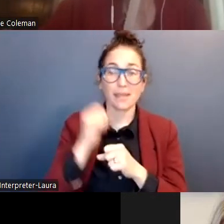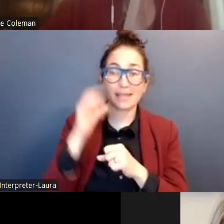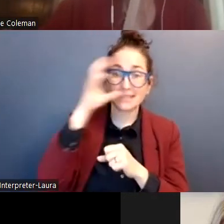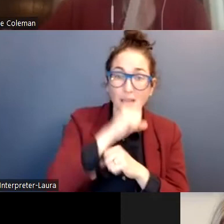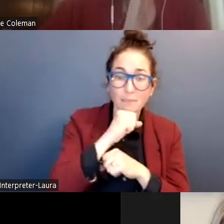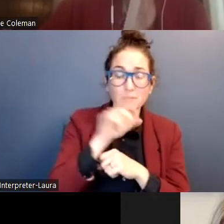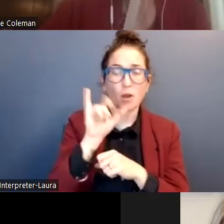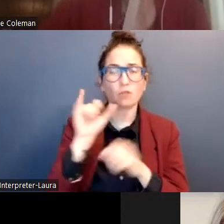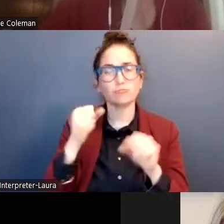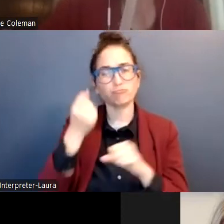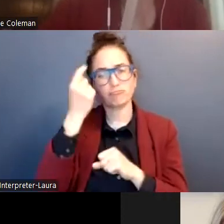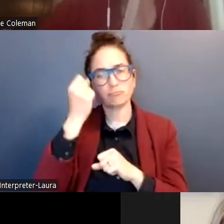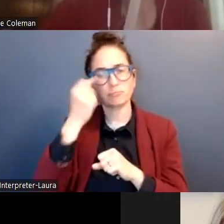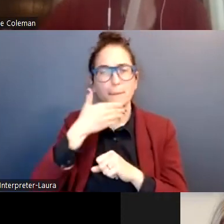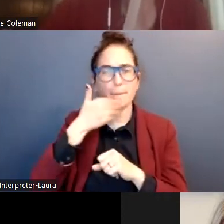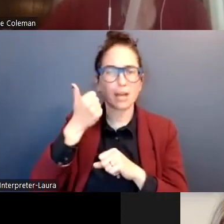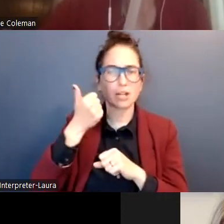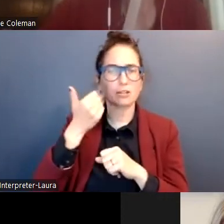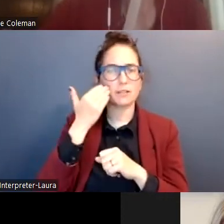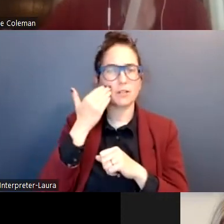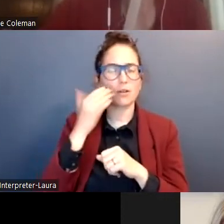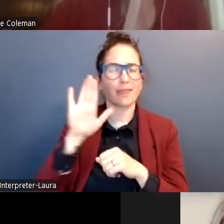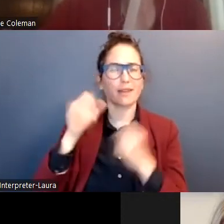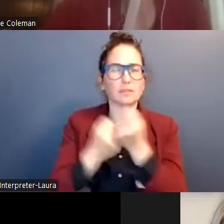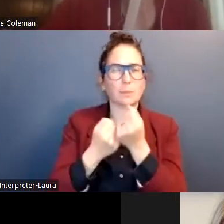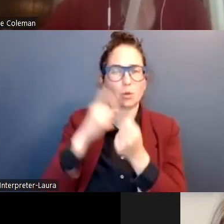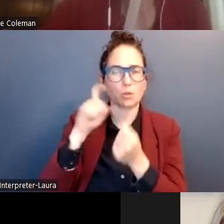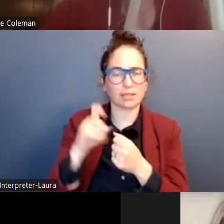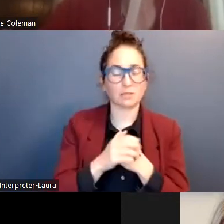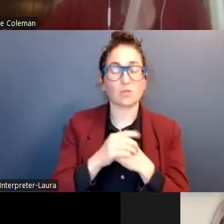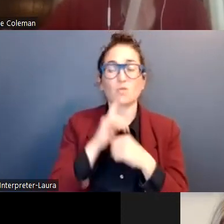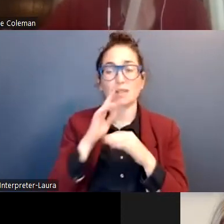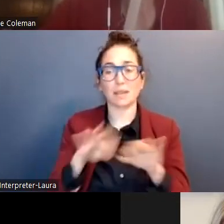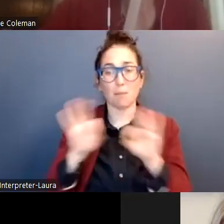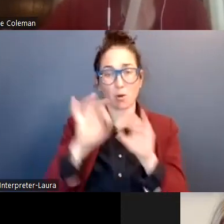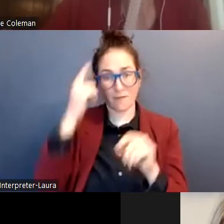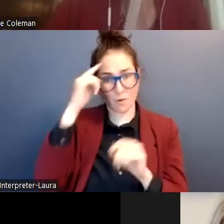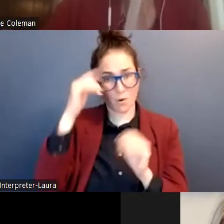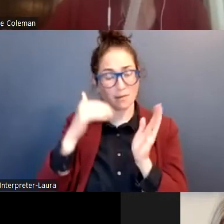understand their support needs. It is critical for the medical staff to know who the person is